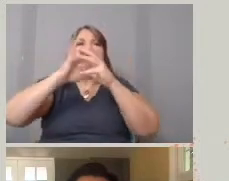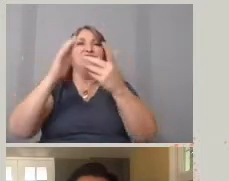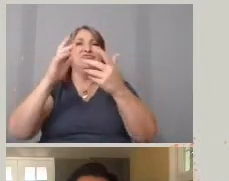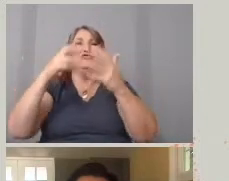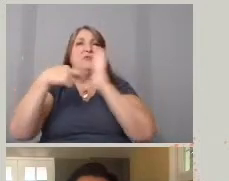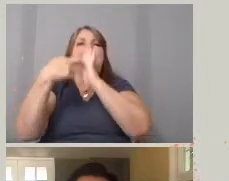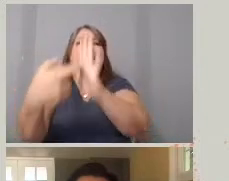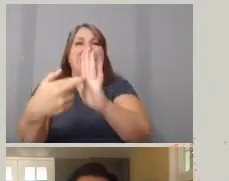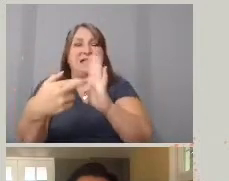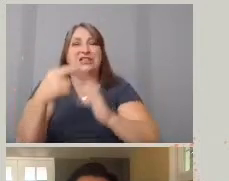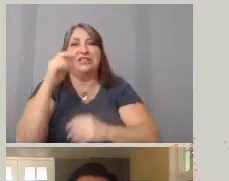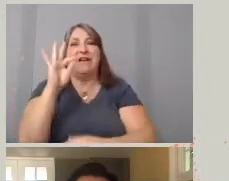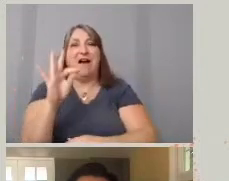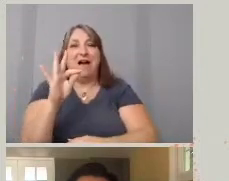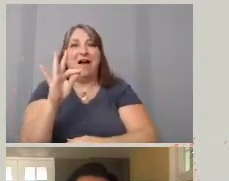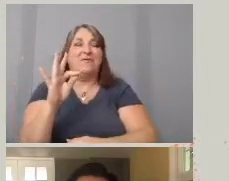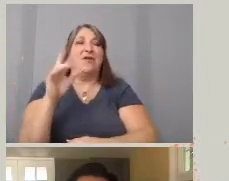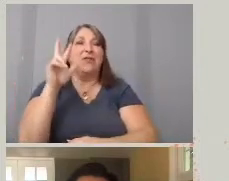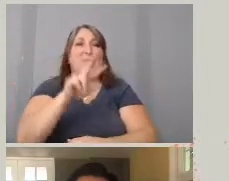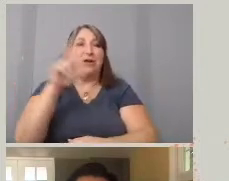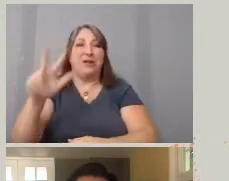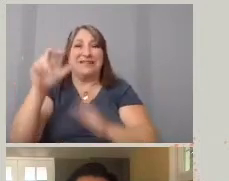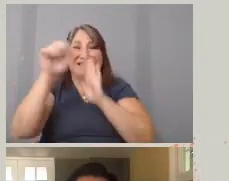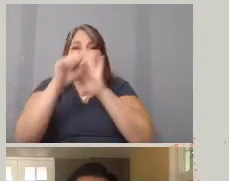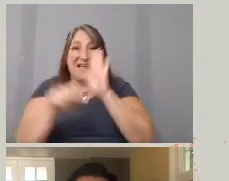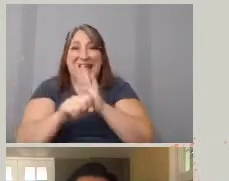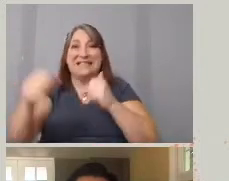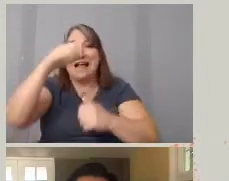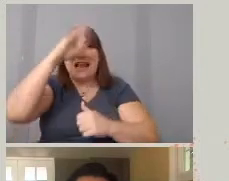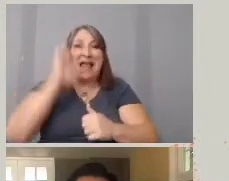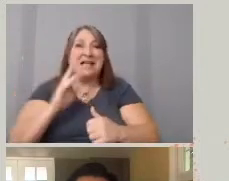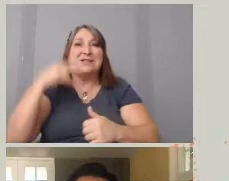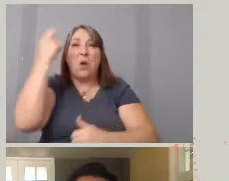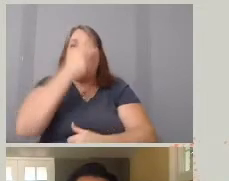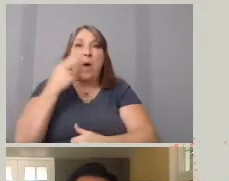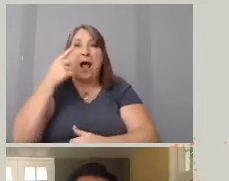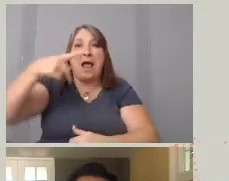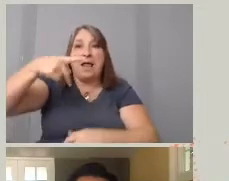of 33 States, Alaska, Hawaii, Puerto Rico in these stories.